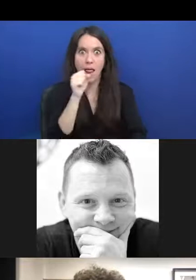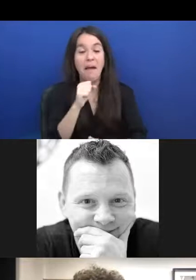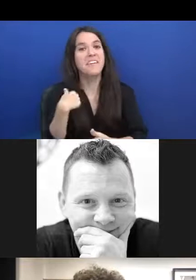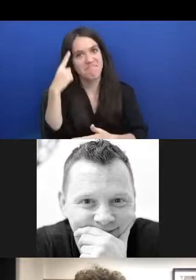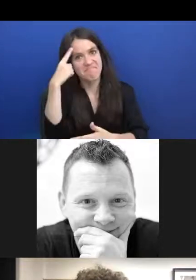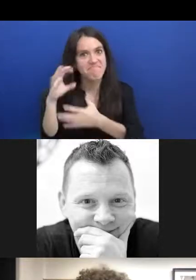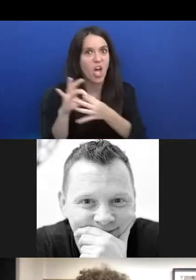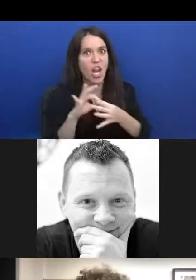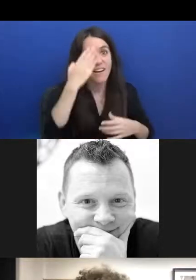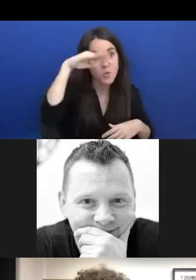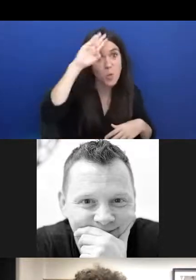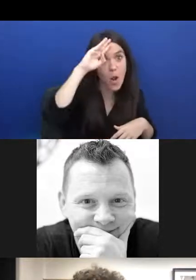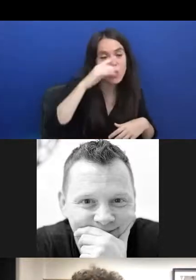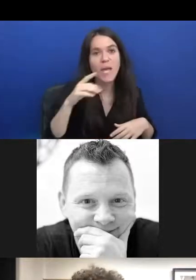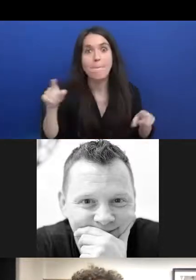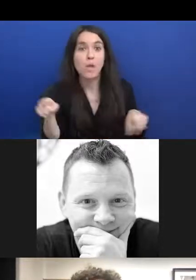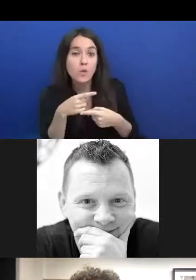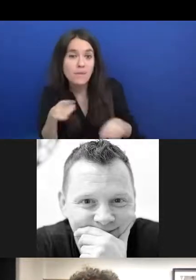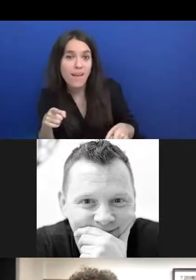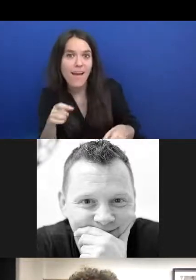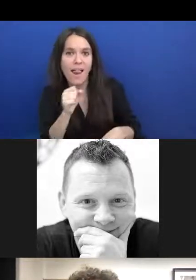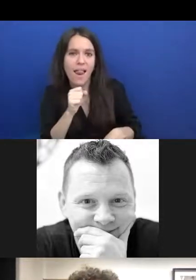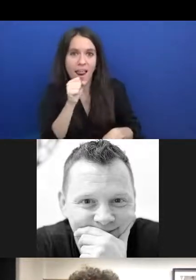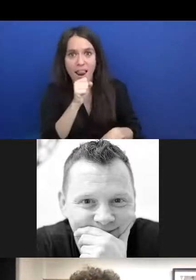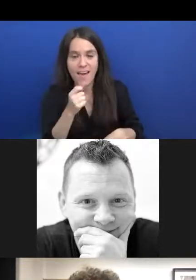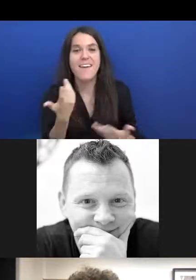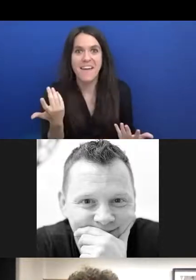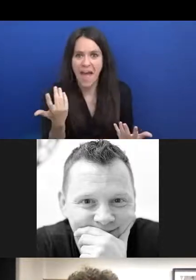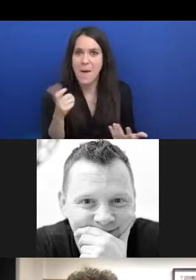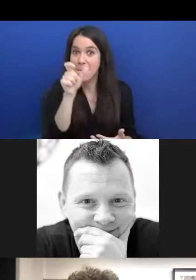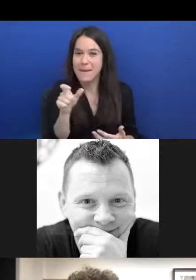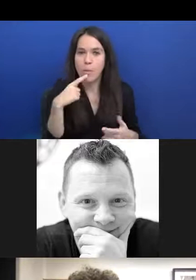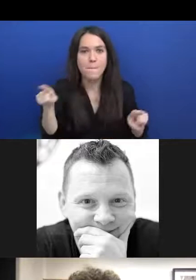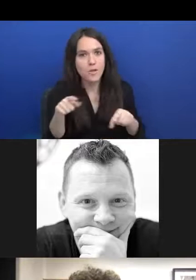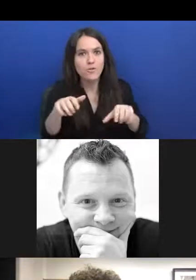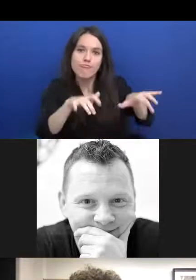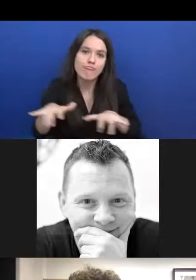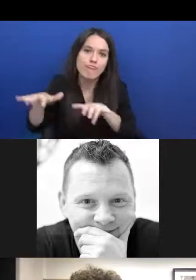in their case and so a lot of the ways that people own music and pass on music and songs at Warruwi